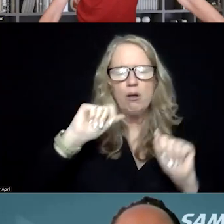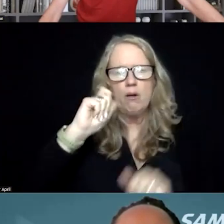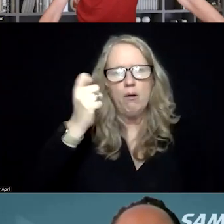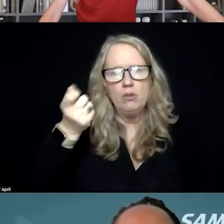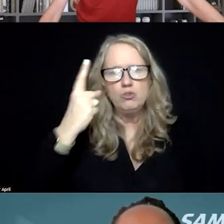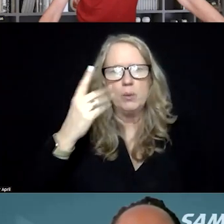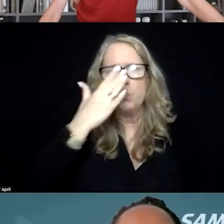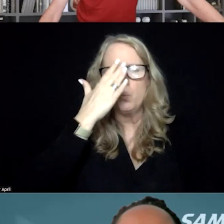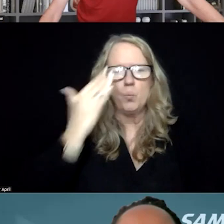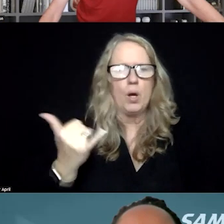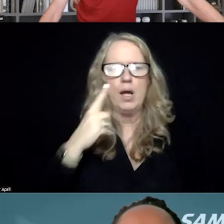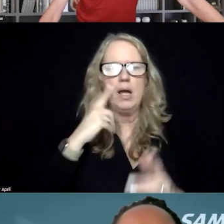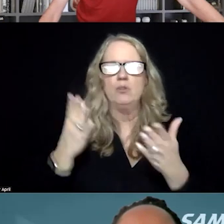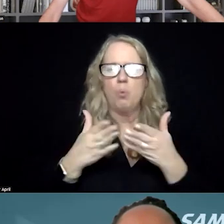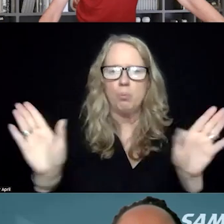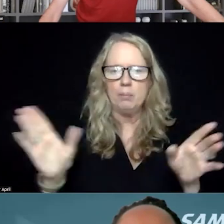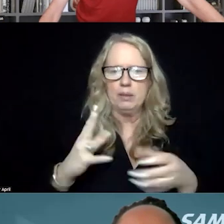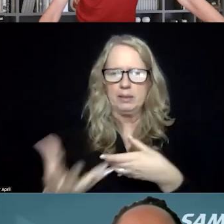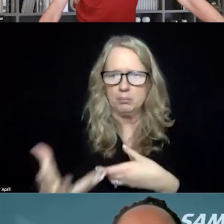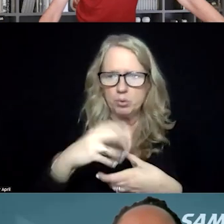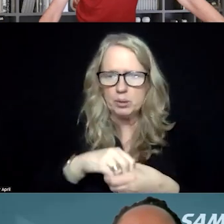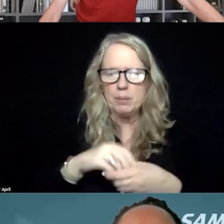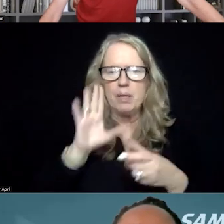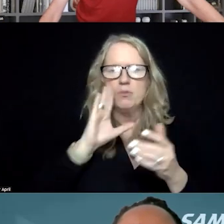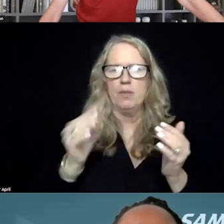IS NOT THE LEVEL OF PARTICIPATION